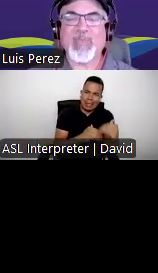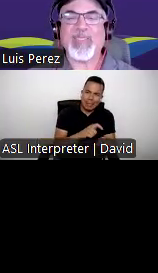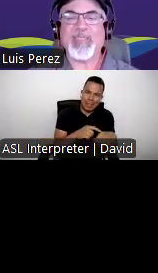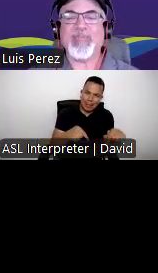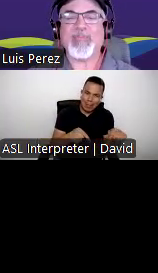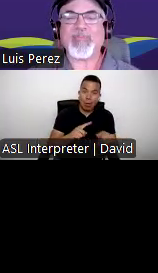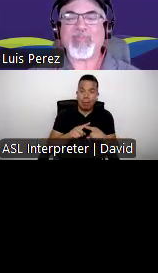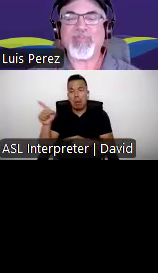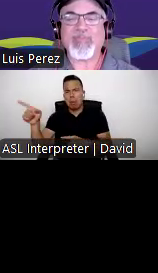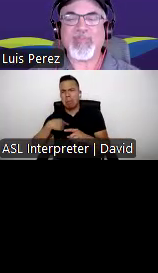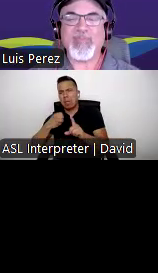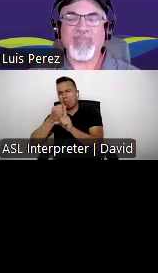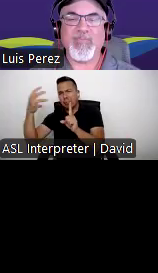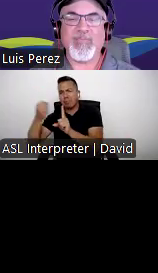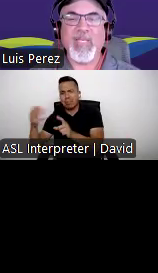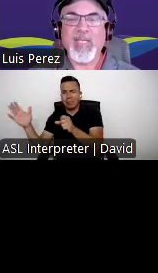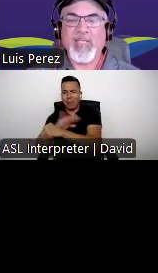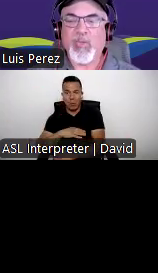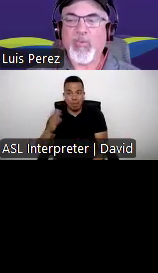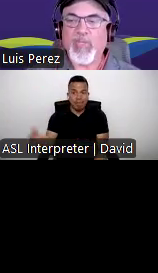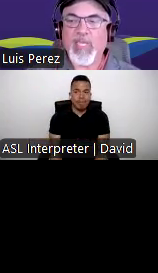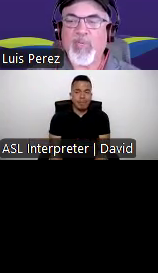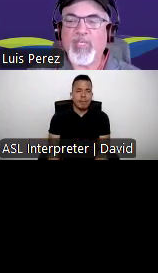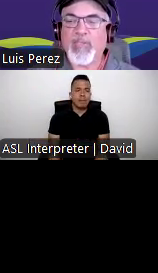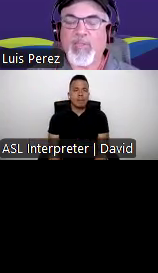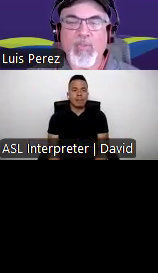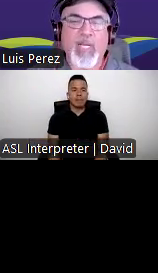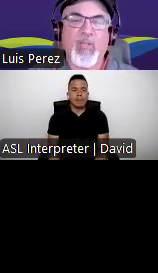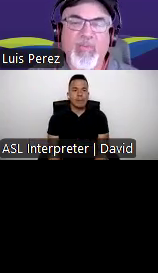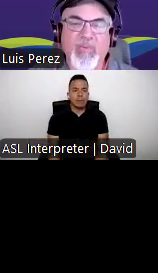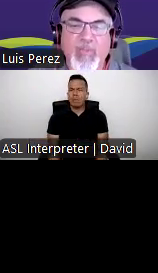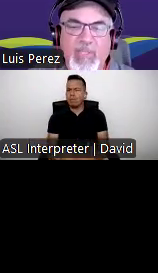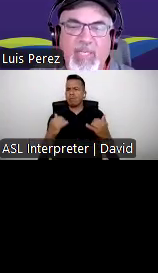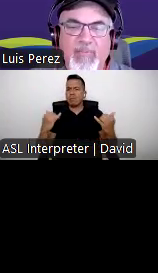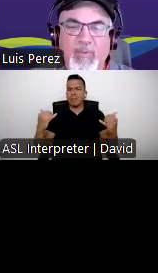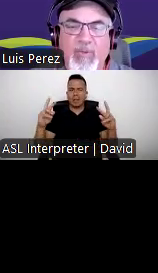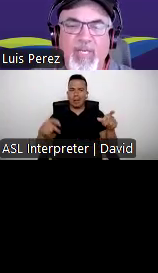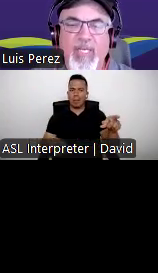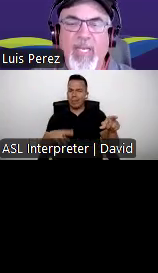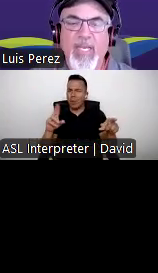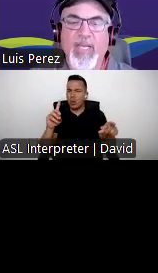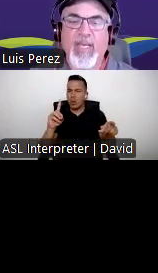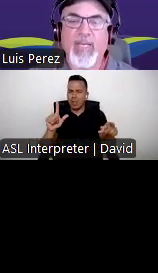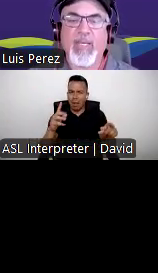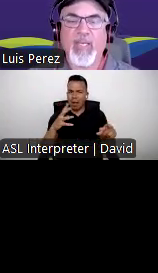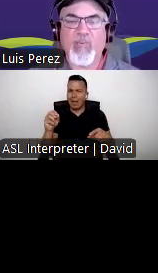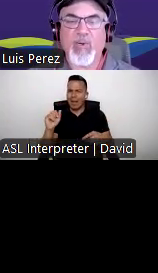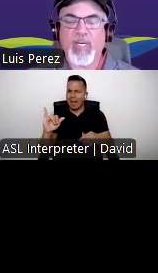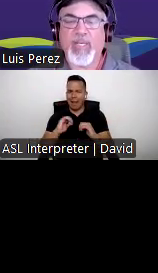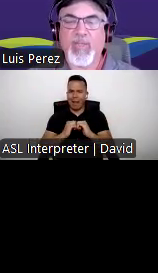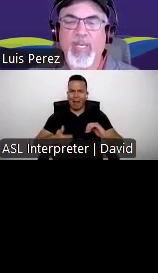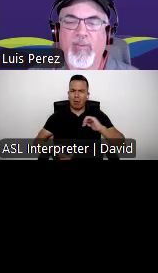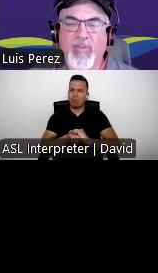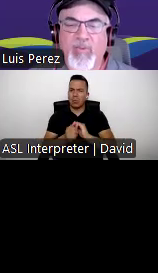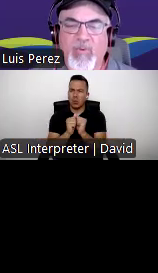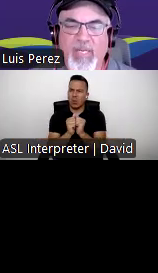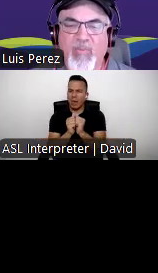please. So that brings us to how Universal Design for Learning and AI can work together to create